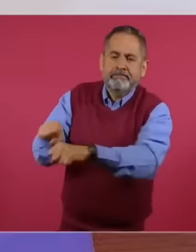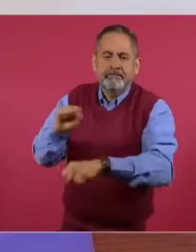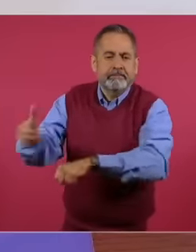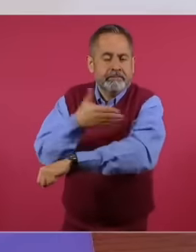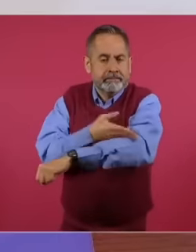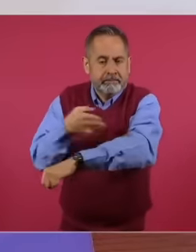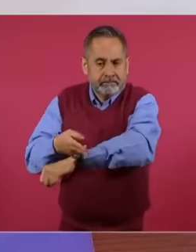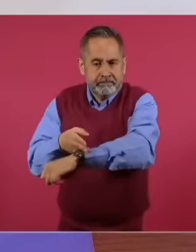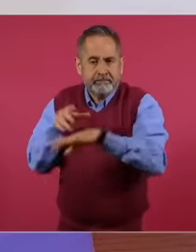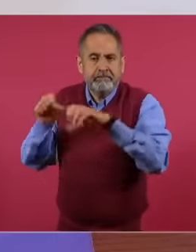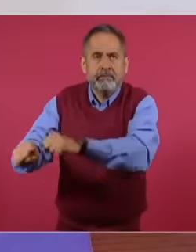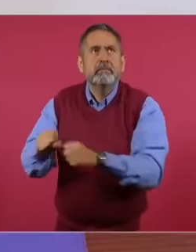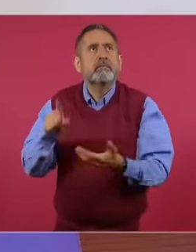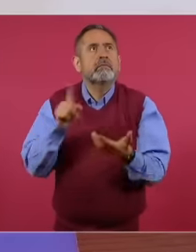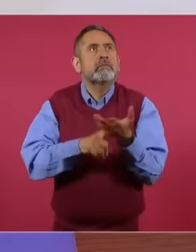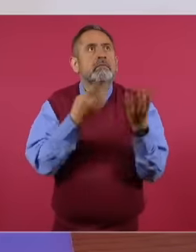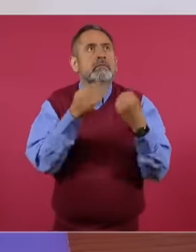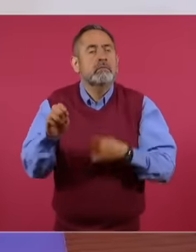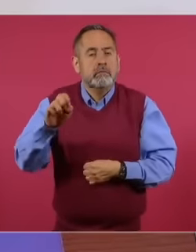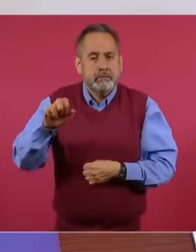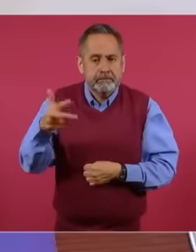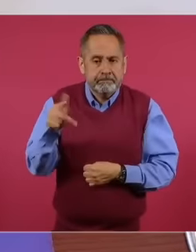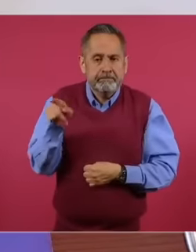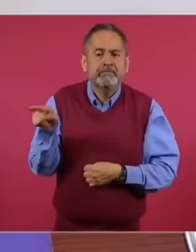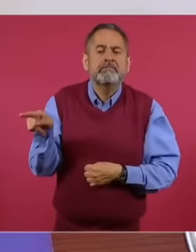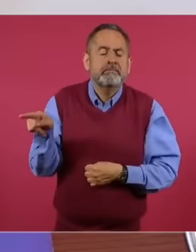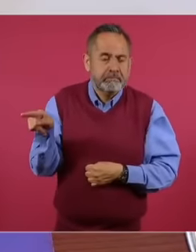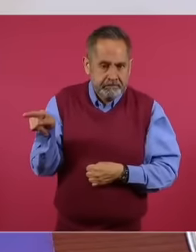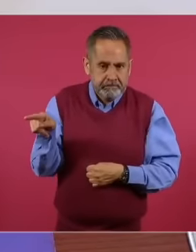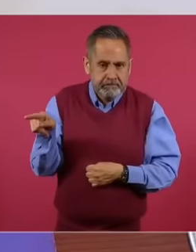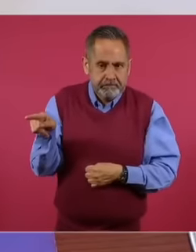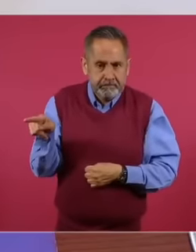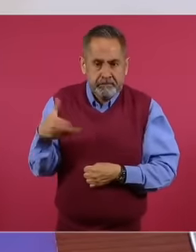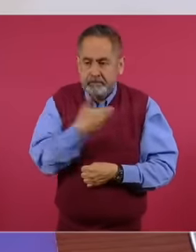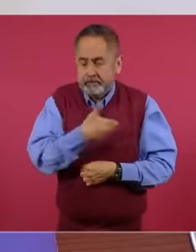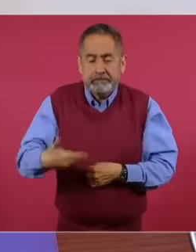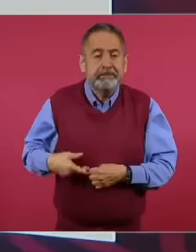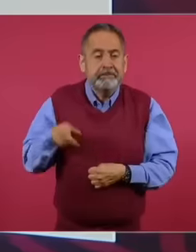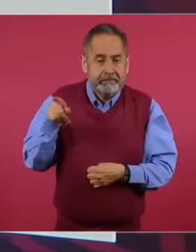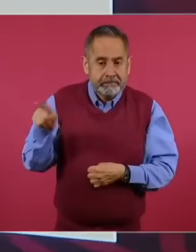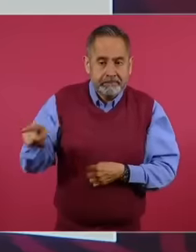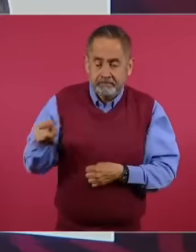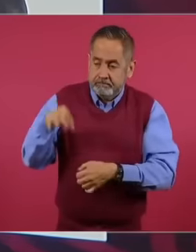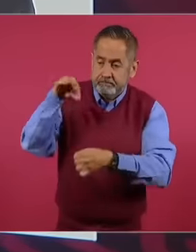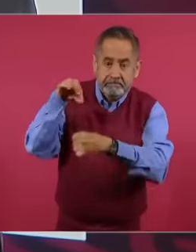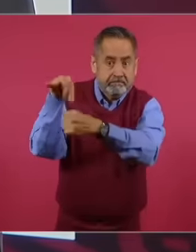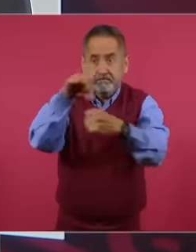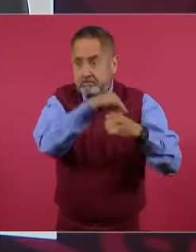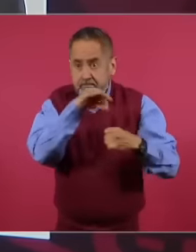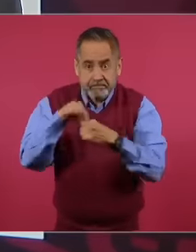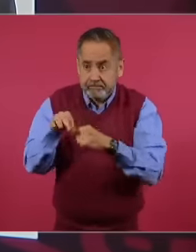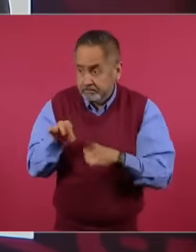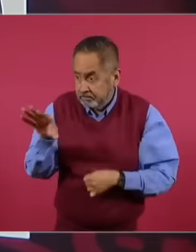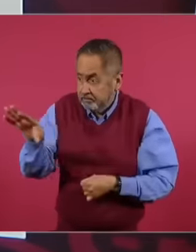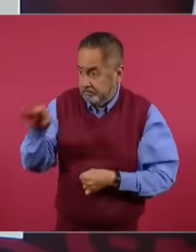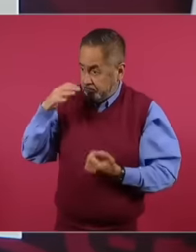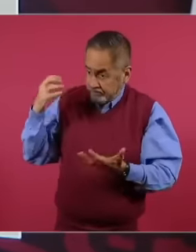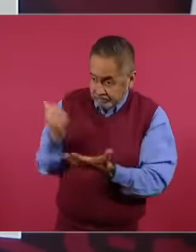193 president democratically elected and the